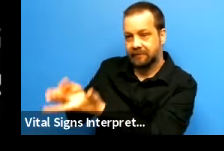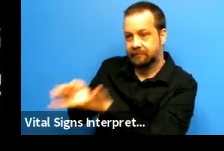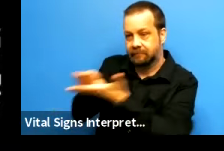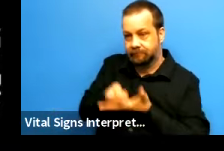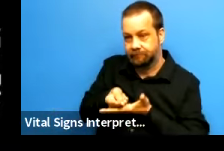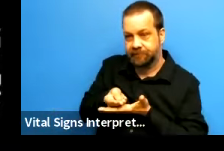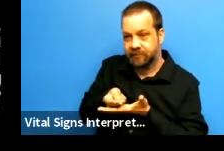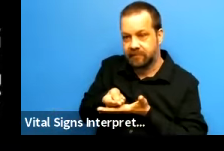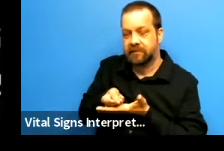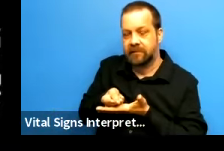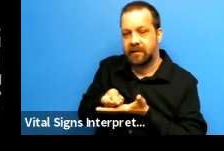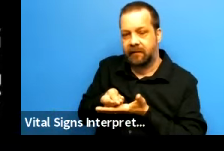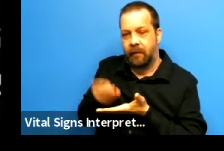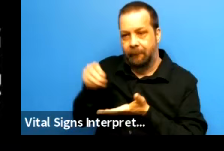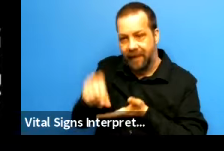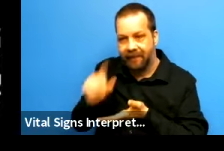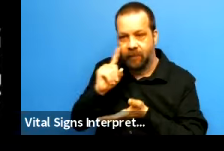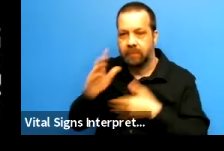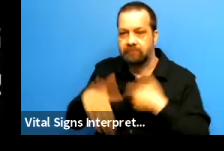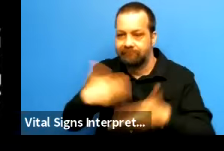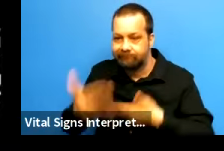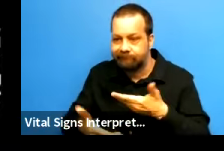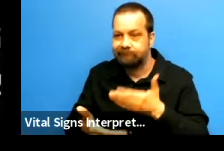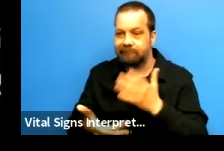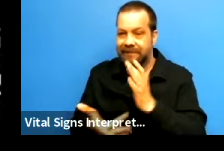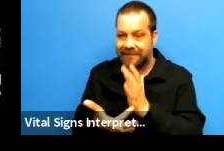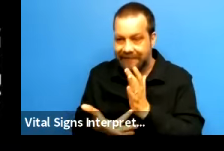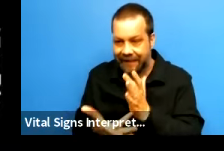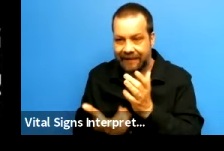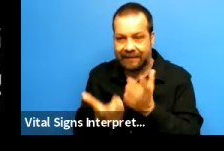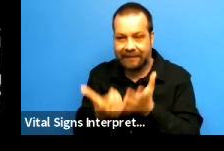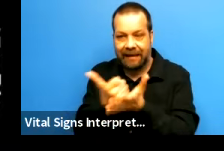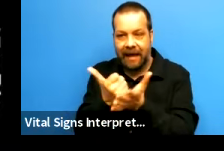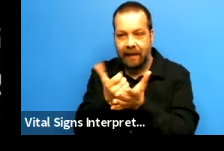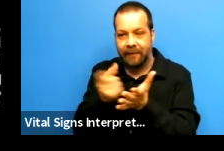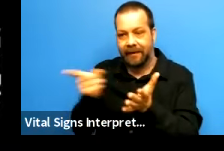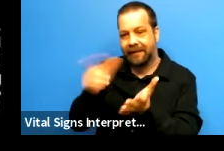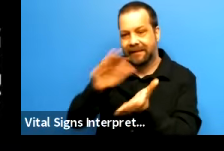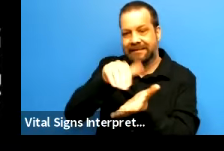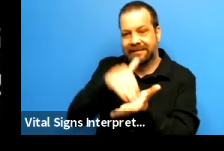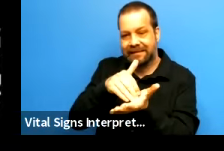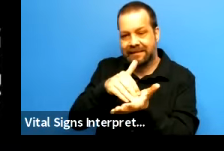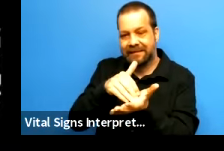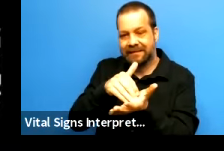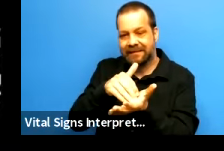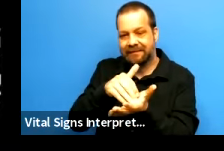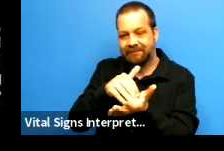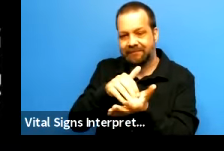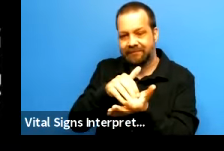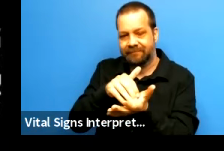along with technical assistance over at the Centers for Disease Control and Prevention.